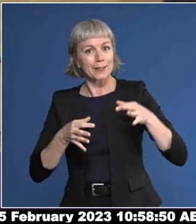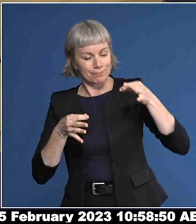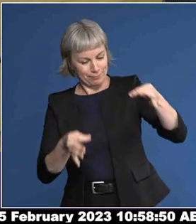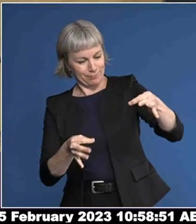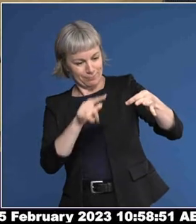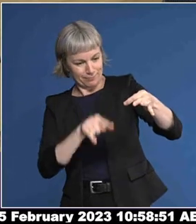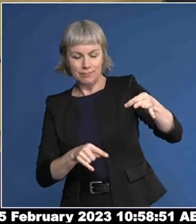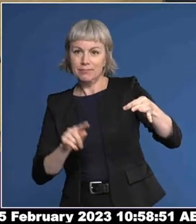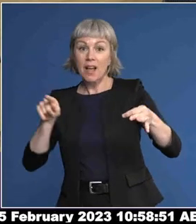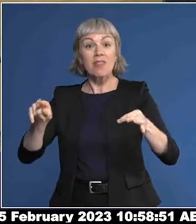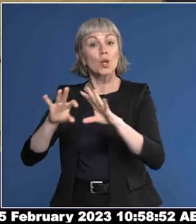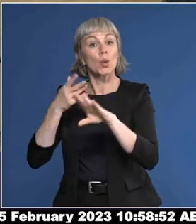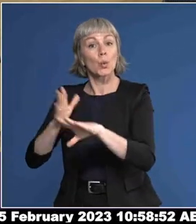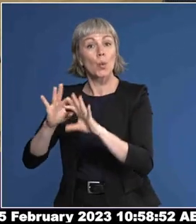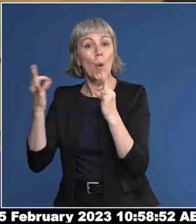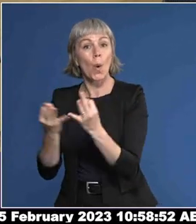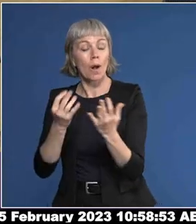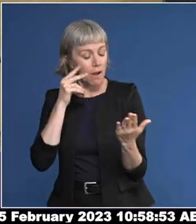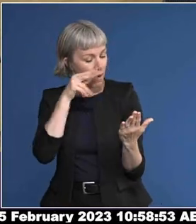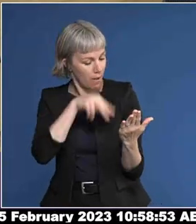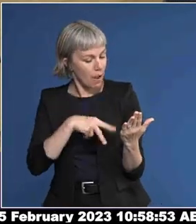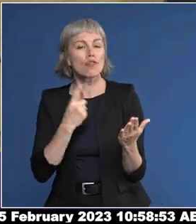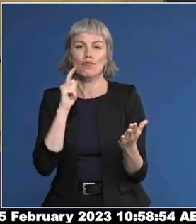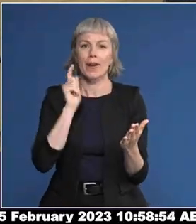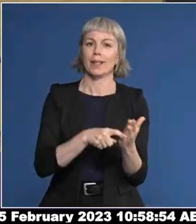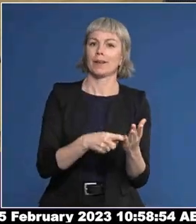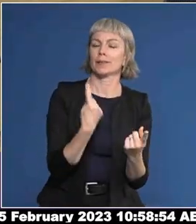organisation? Is there merit in looking at portability of training?